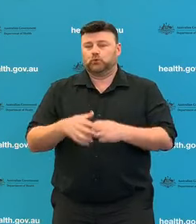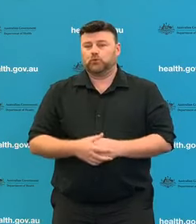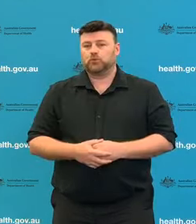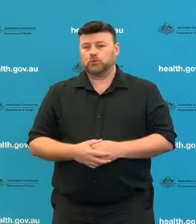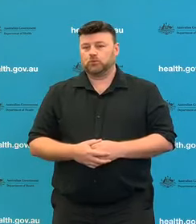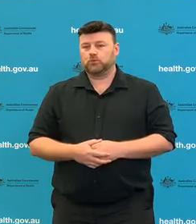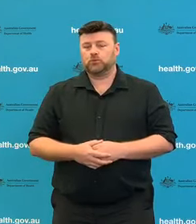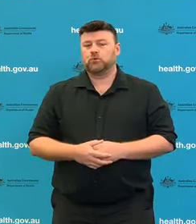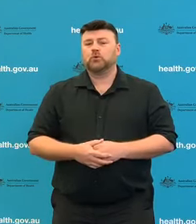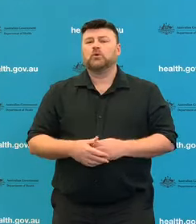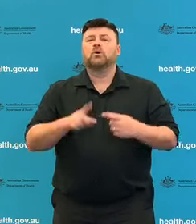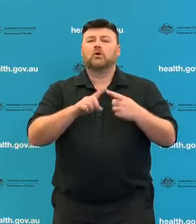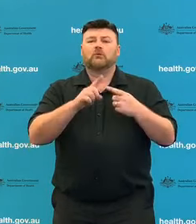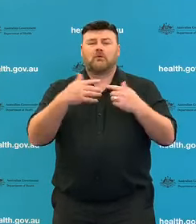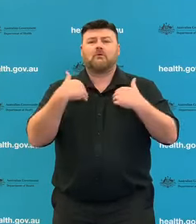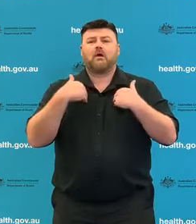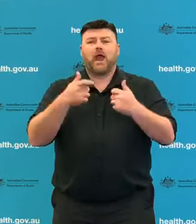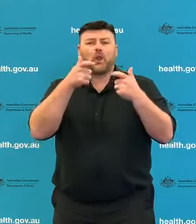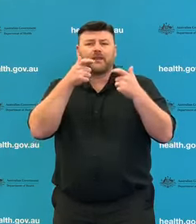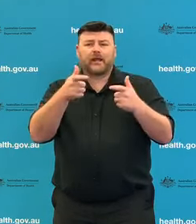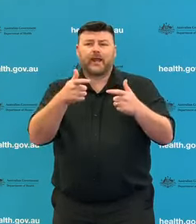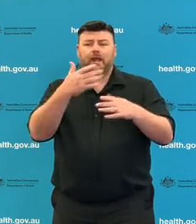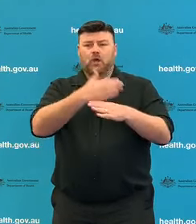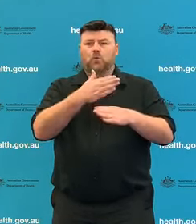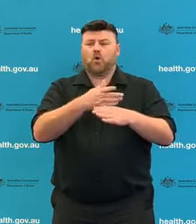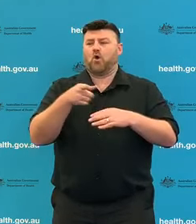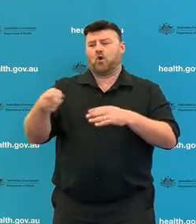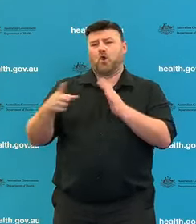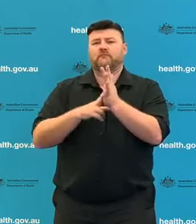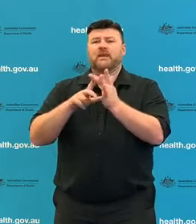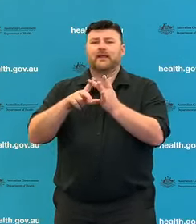healthcare worker infections in Victoria, which are remaining quite high.